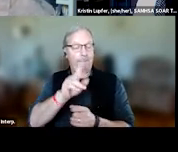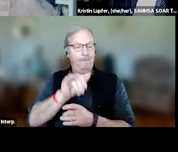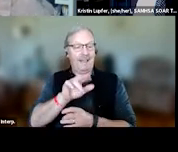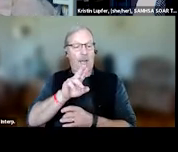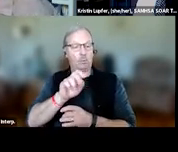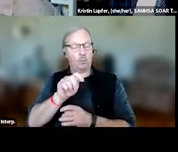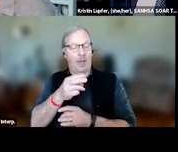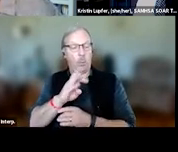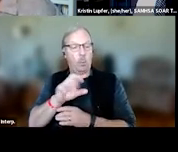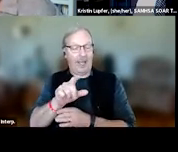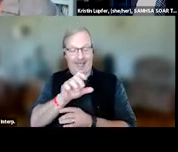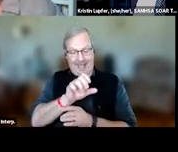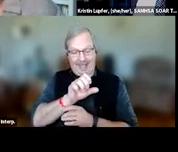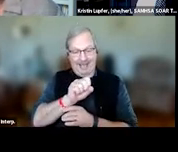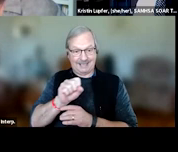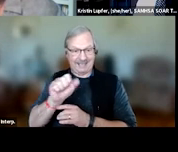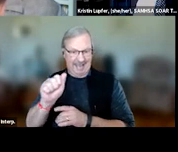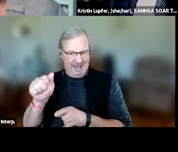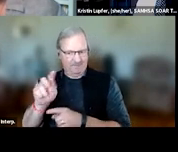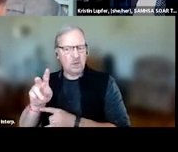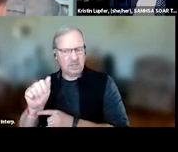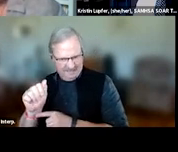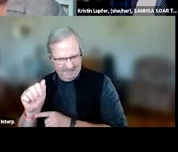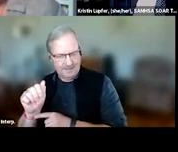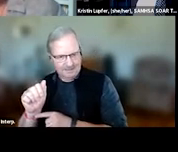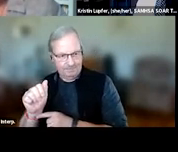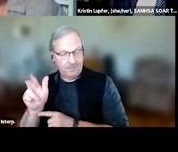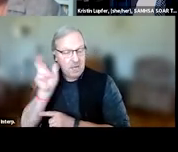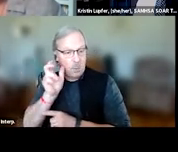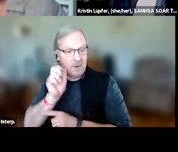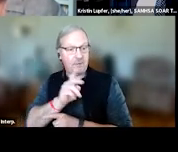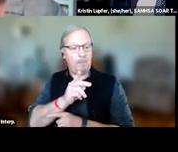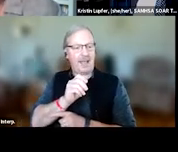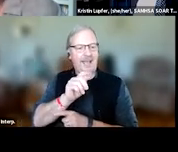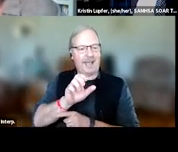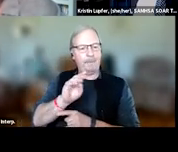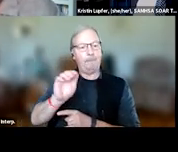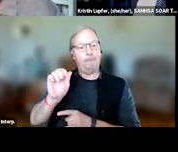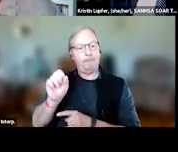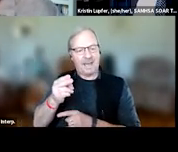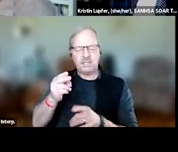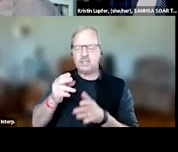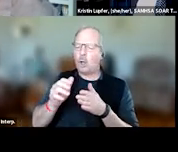who was with the SSA in Virginia. Then you'll hear from Kate Baasch, who's a local lead in Washington DC